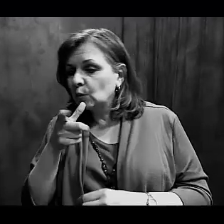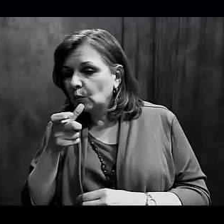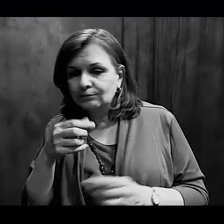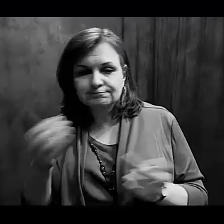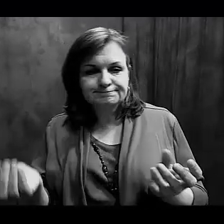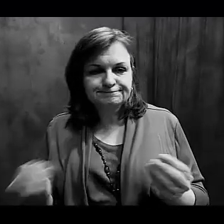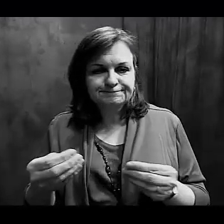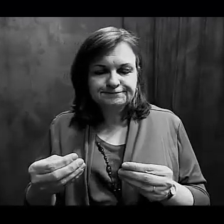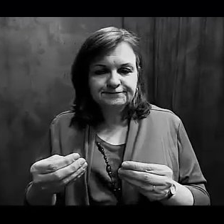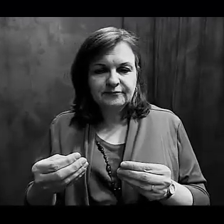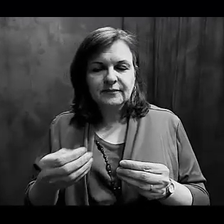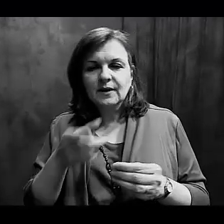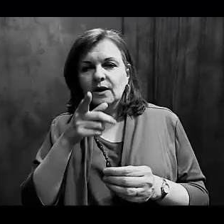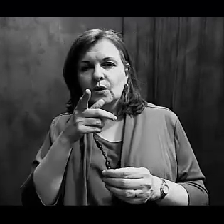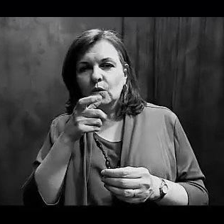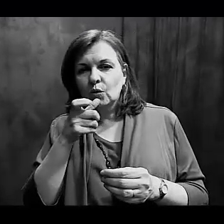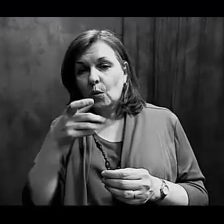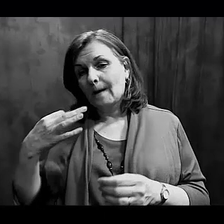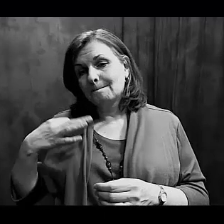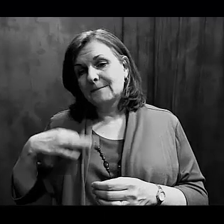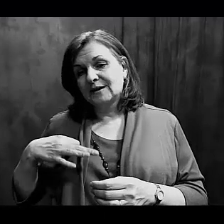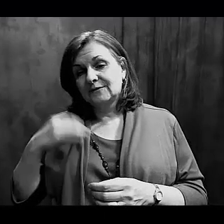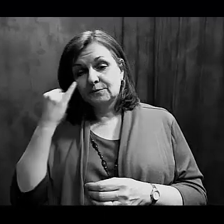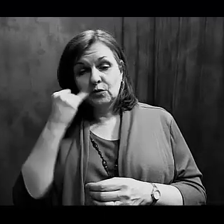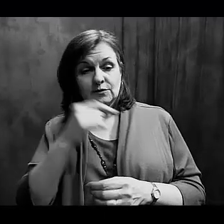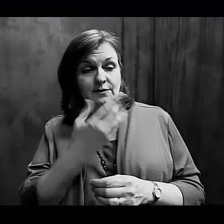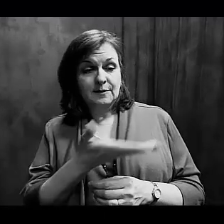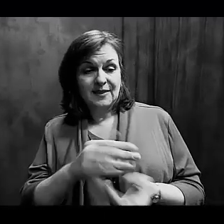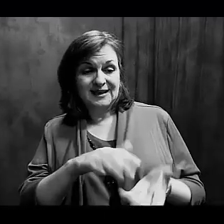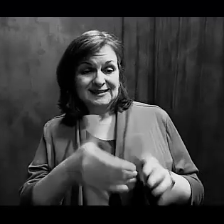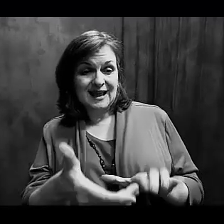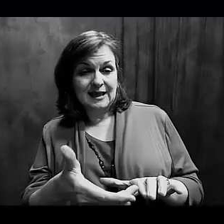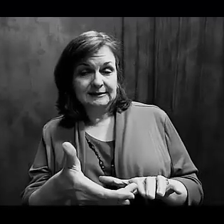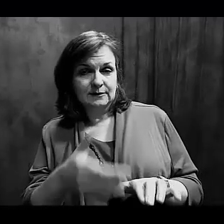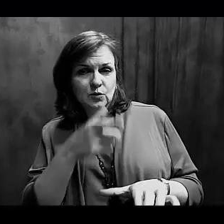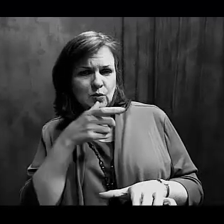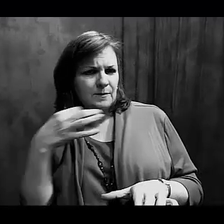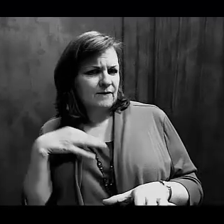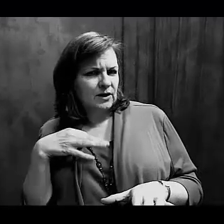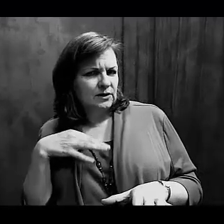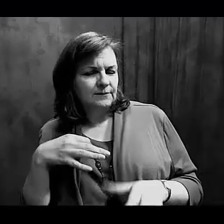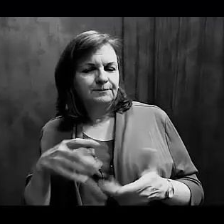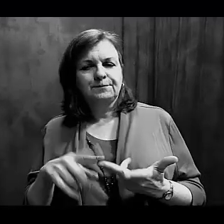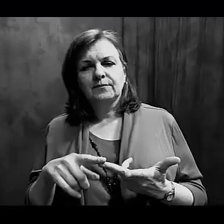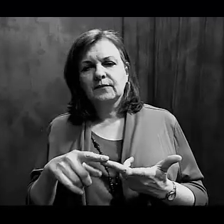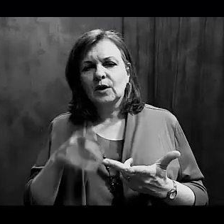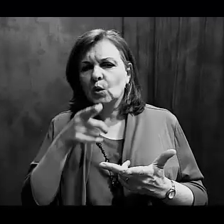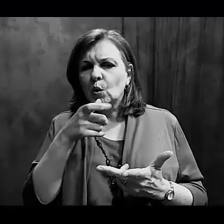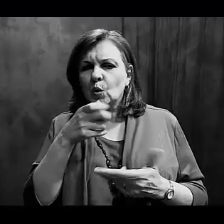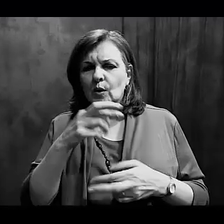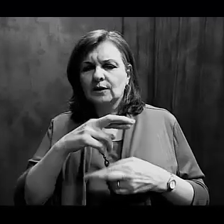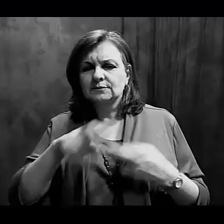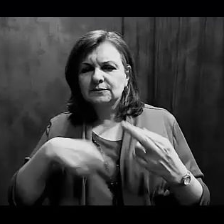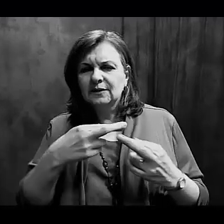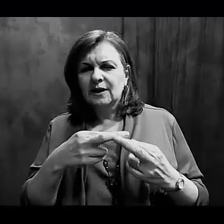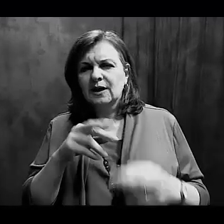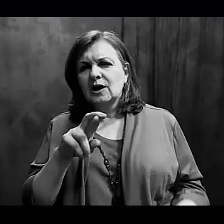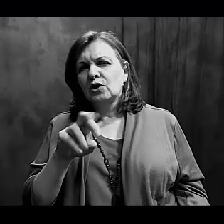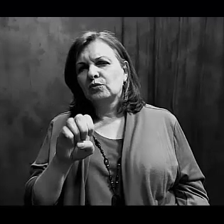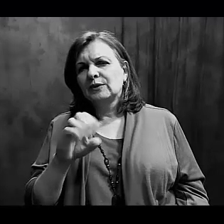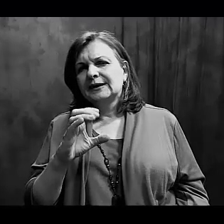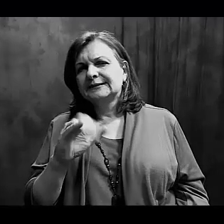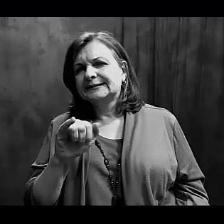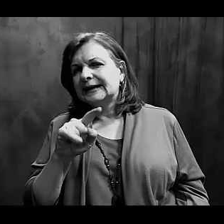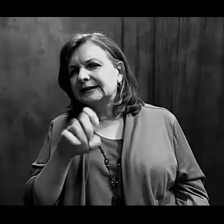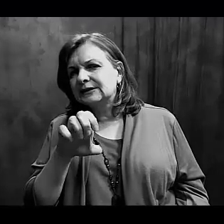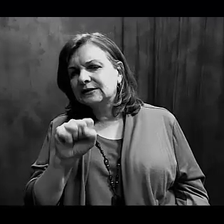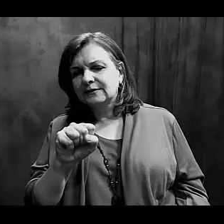and who's benefiting when something dies who's looking at recycling some of the nutrients and energy available in the systems